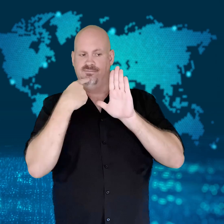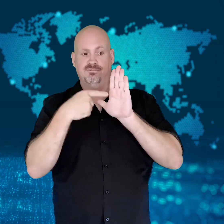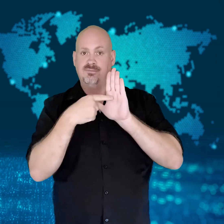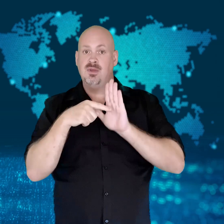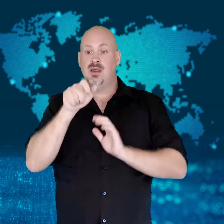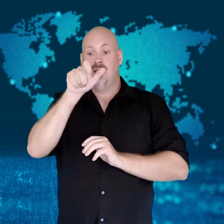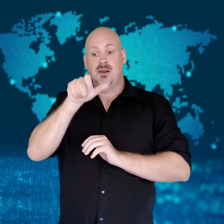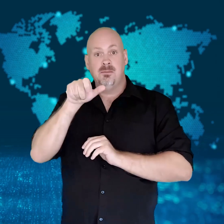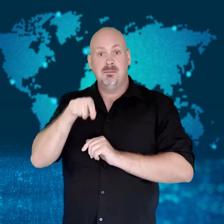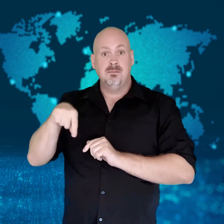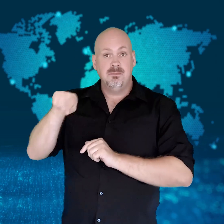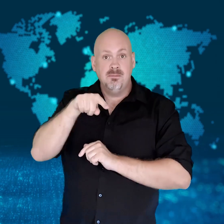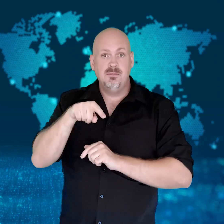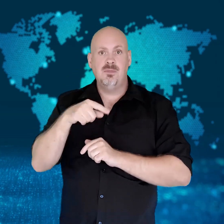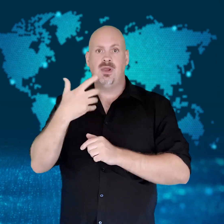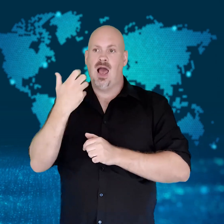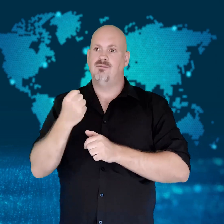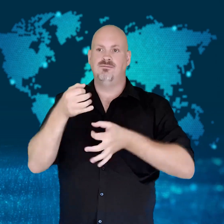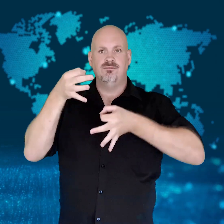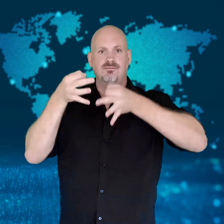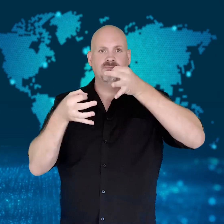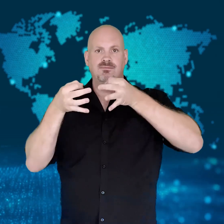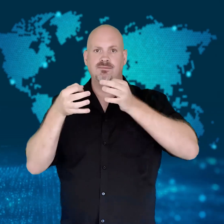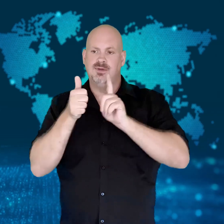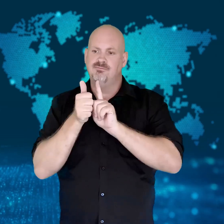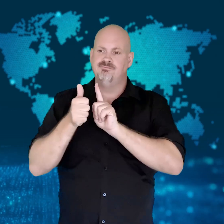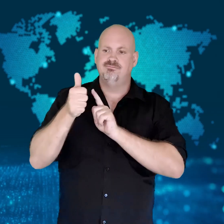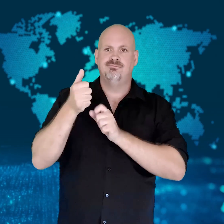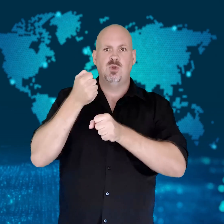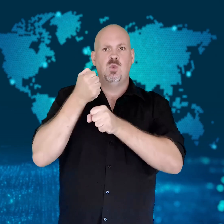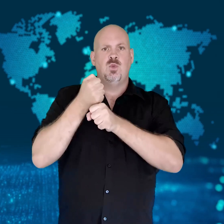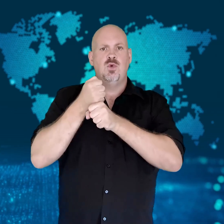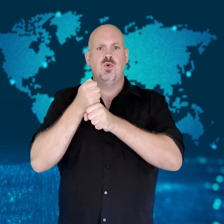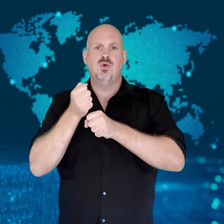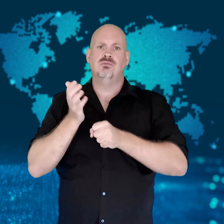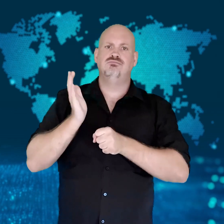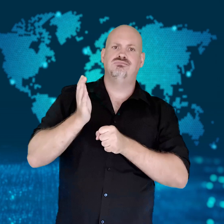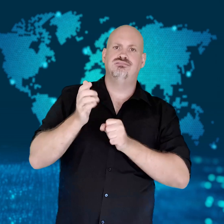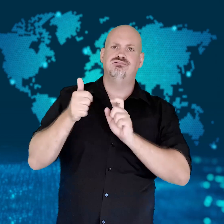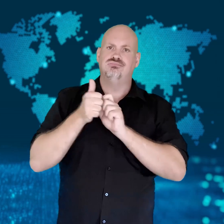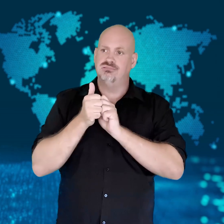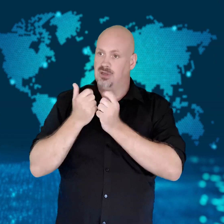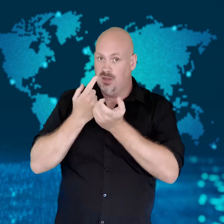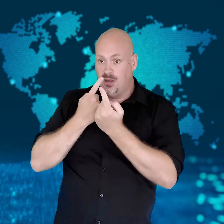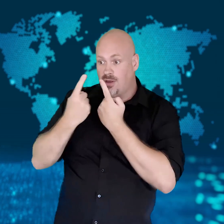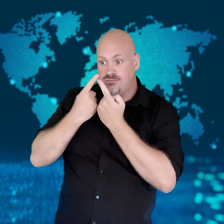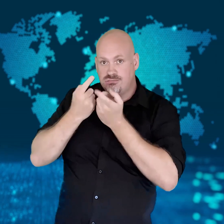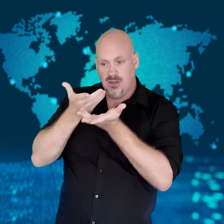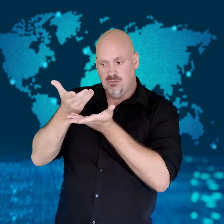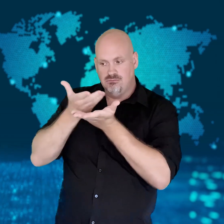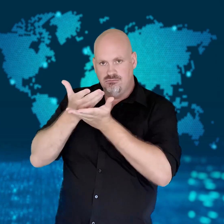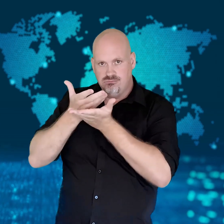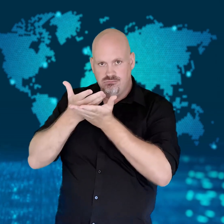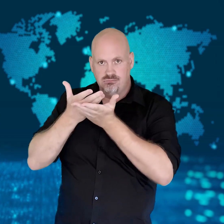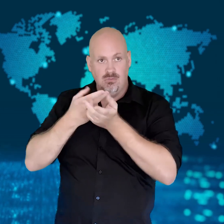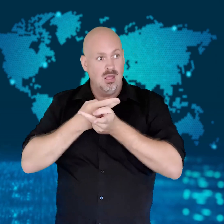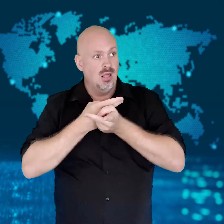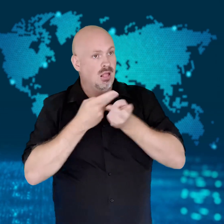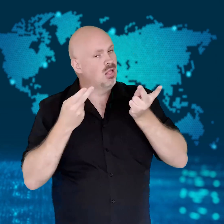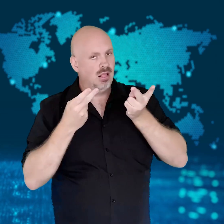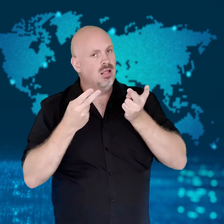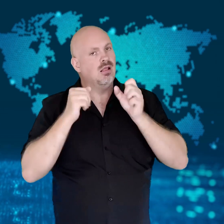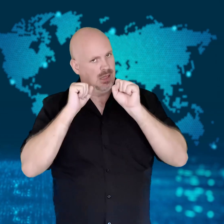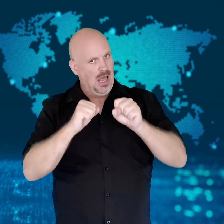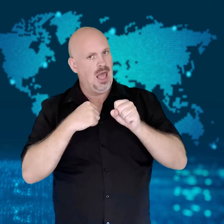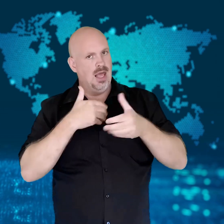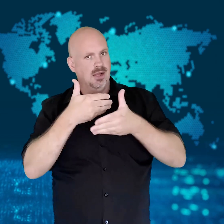to keep conversations with their lawyers private.